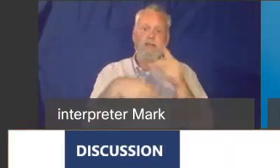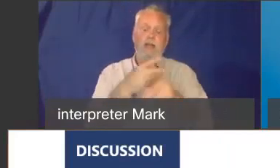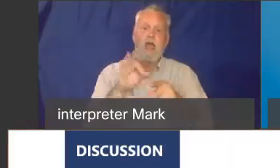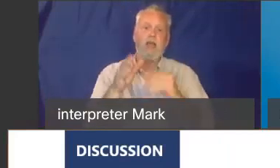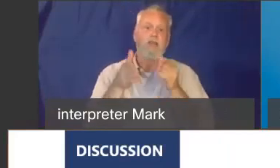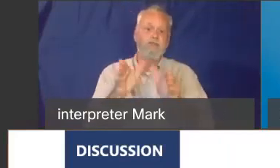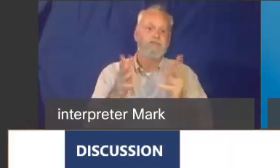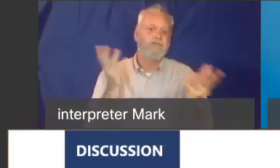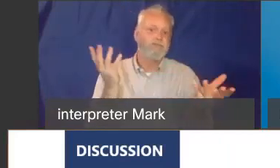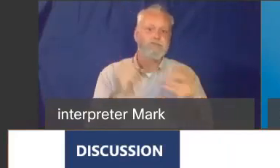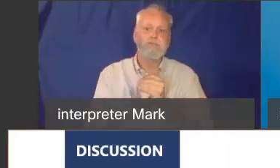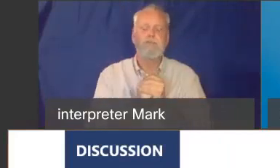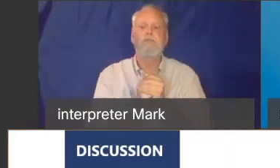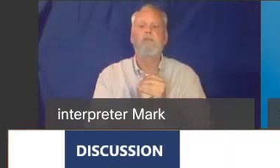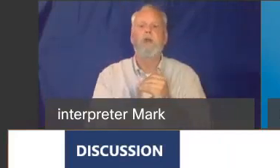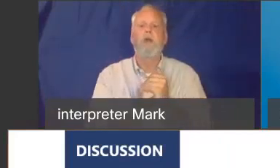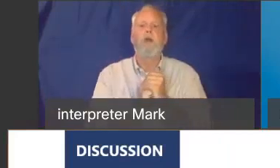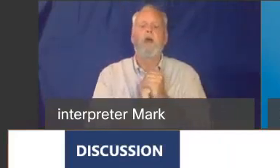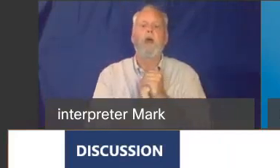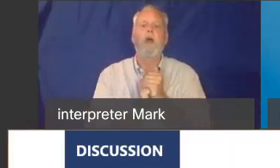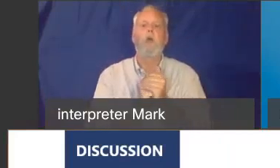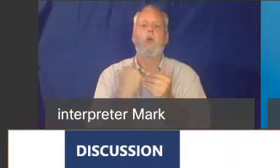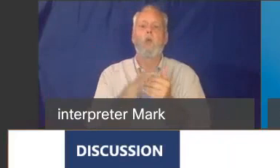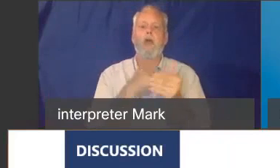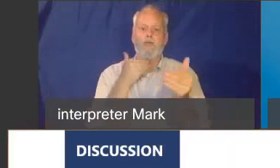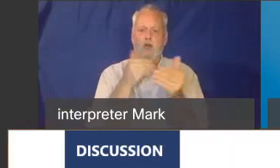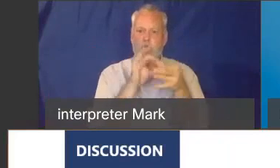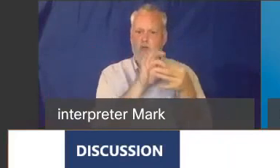Um, we do have a close relationship with.